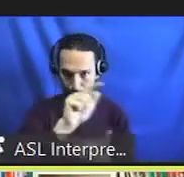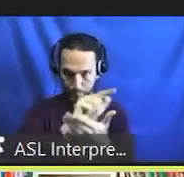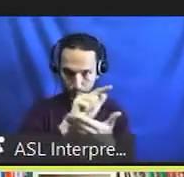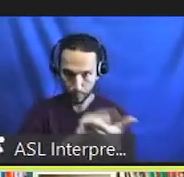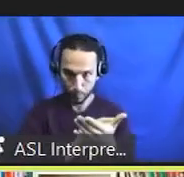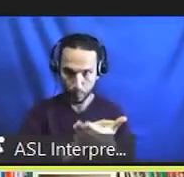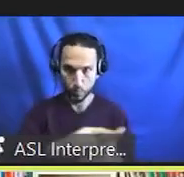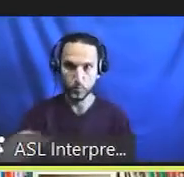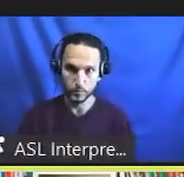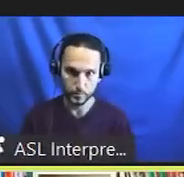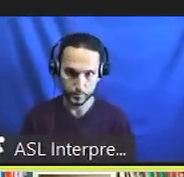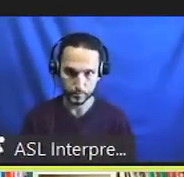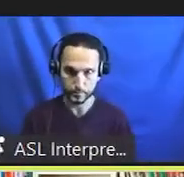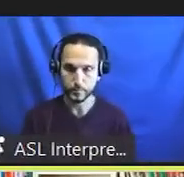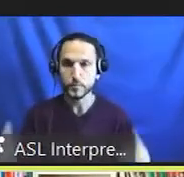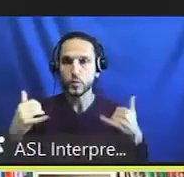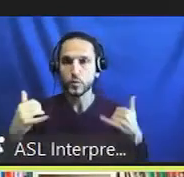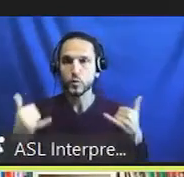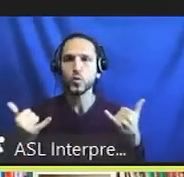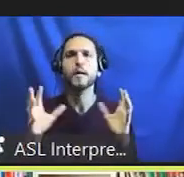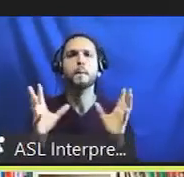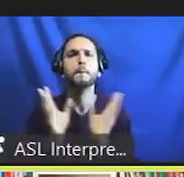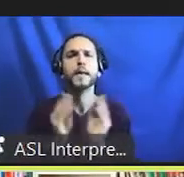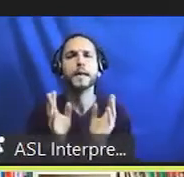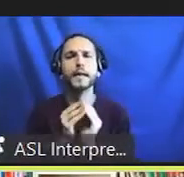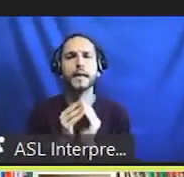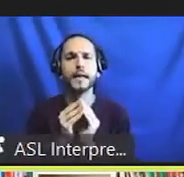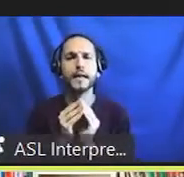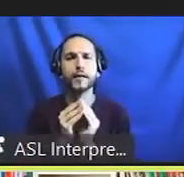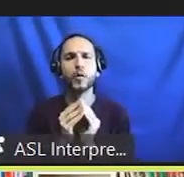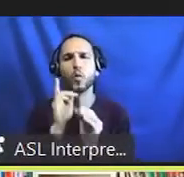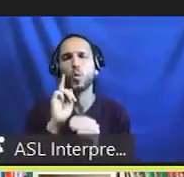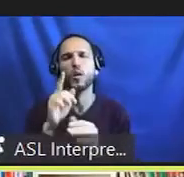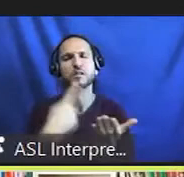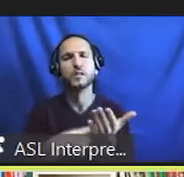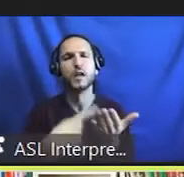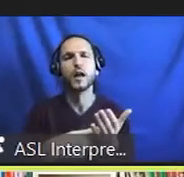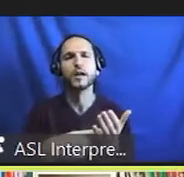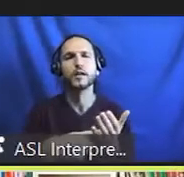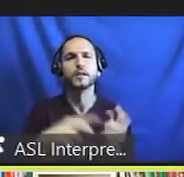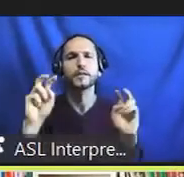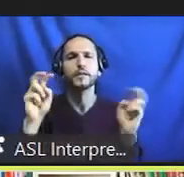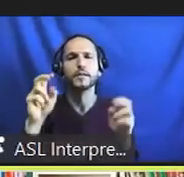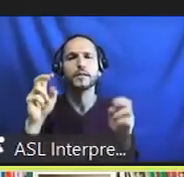And today's meeting will be covering Title III in particular.